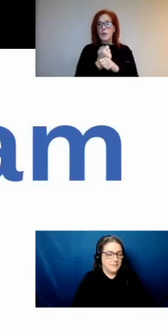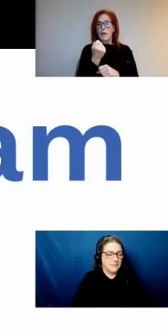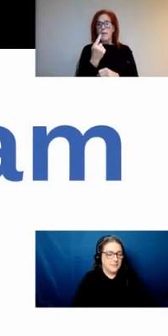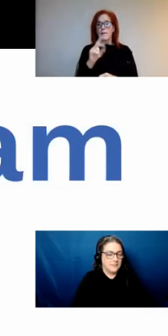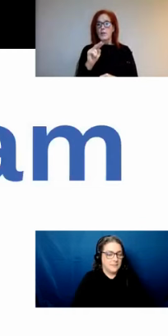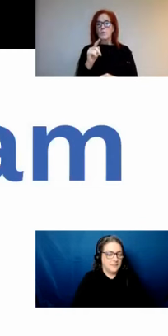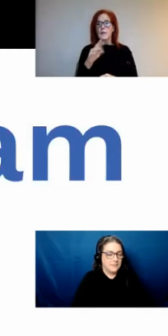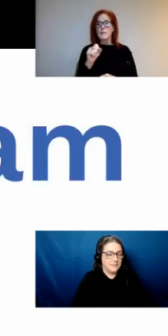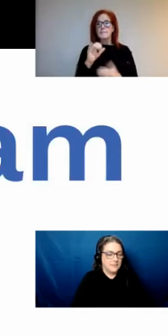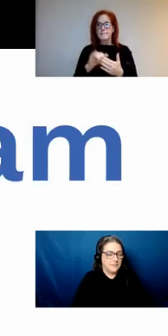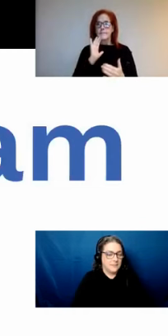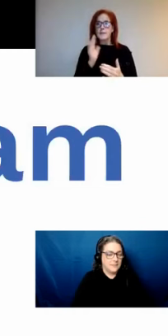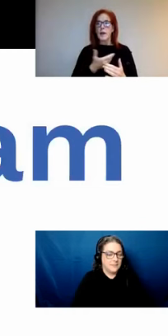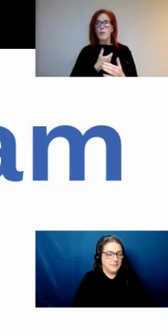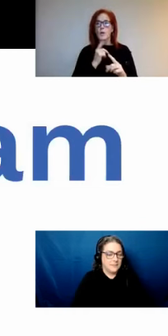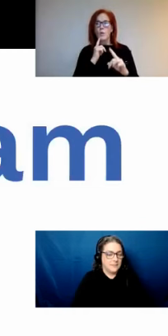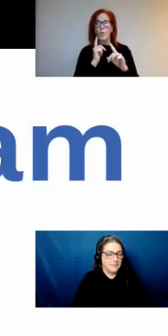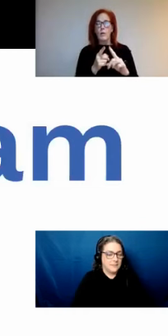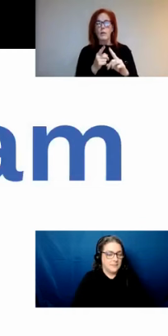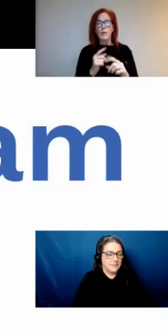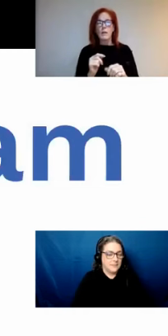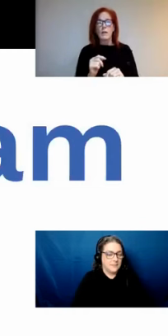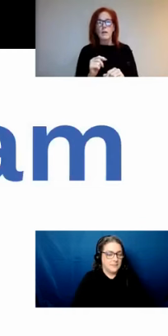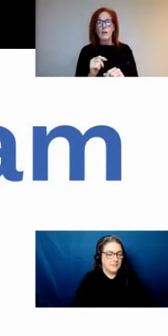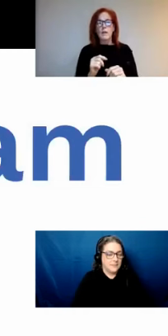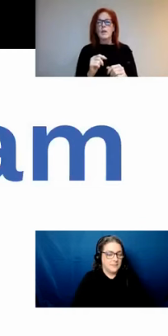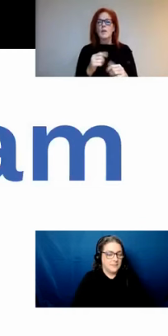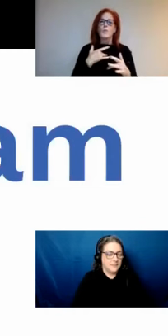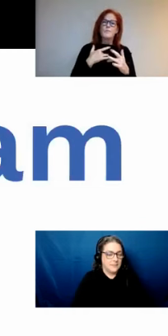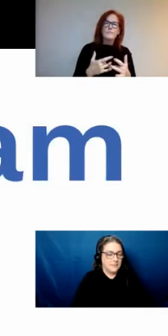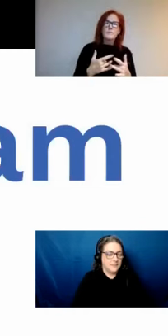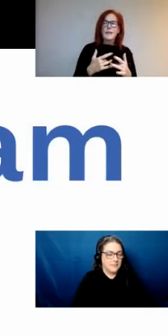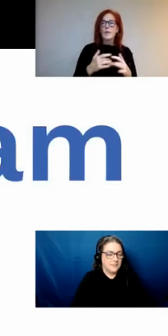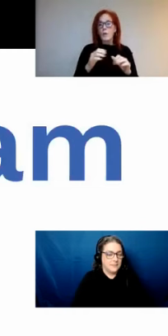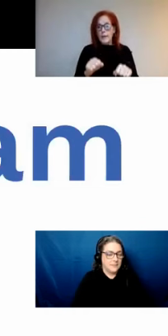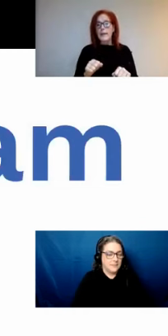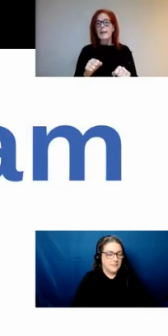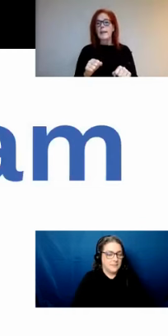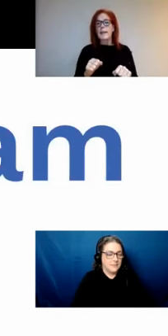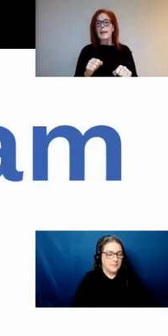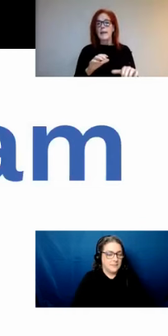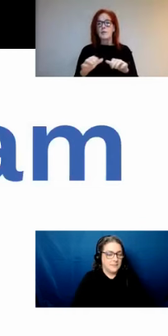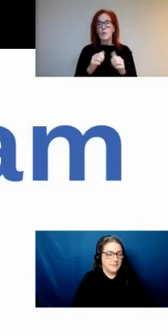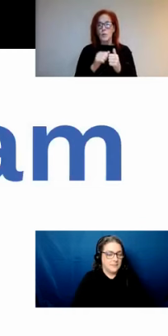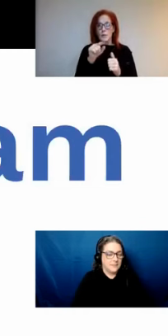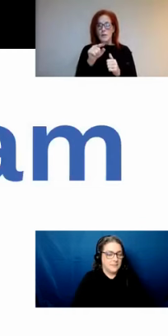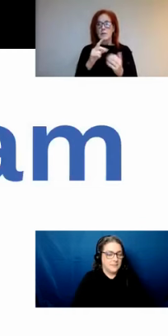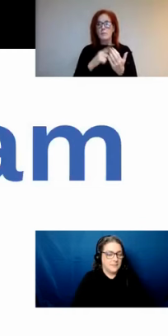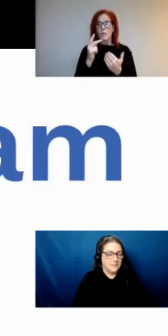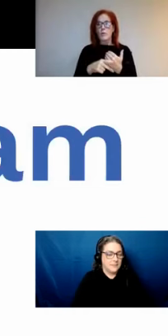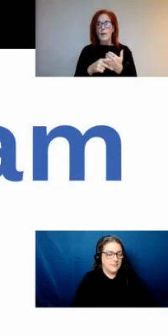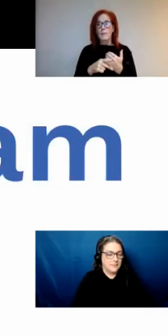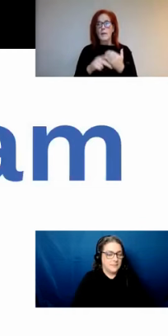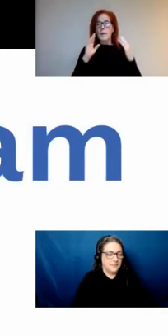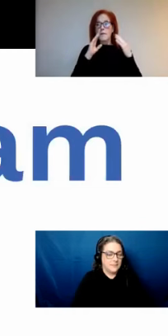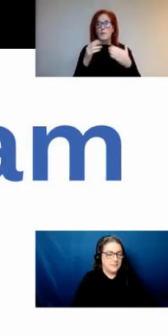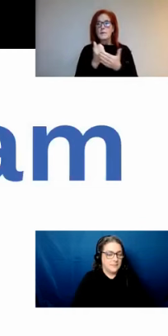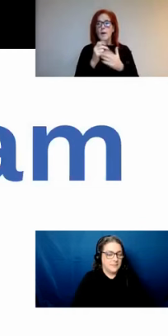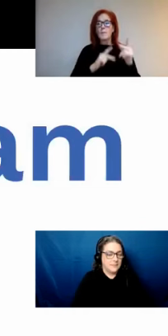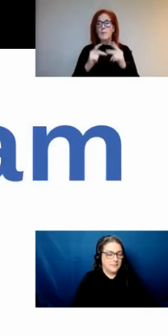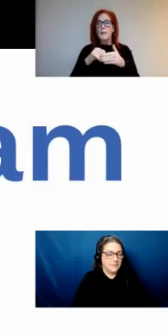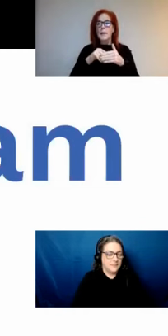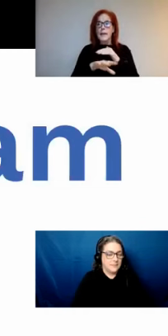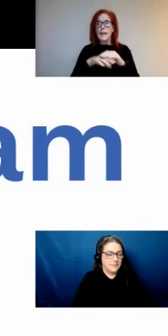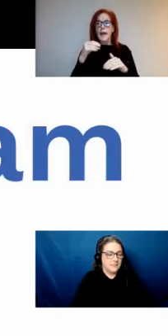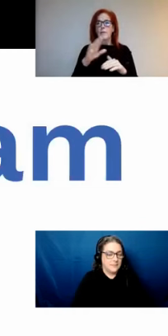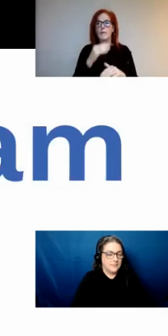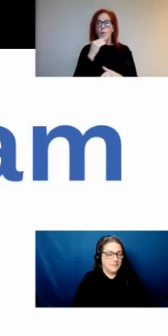We typical repairs we do are storm doors, storm windows, getting at particular insulation if it needs some extra. Kitchen and bathroom flooring if they're in bad shape. Installing handrails and minor wall repair.